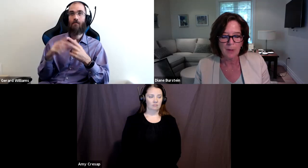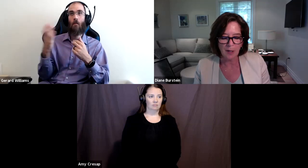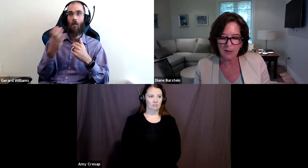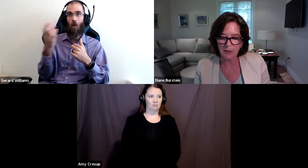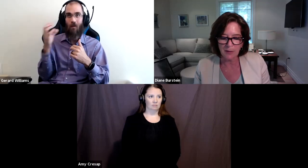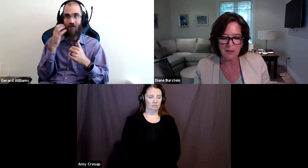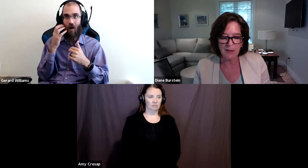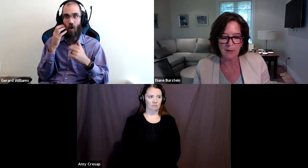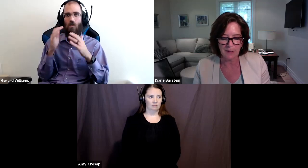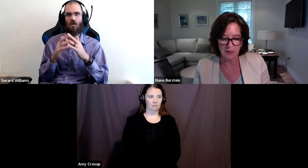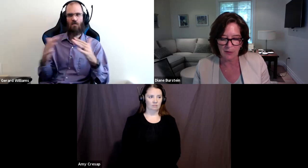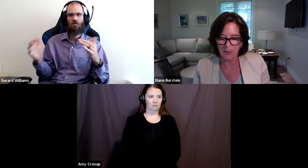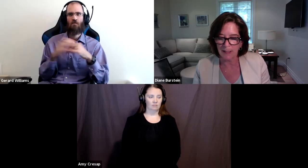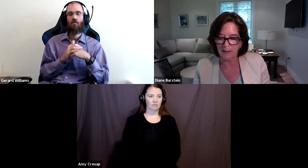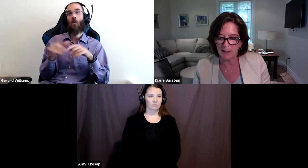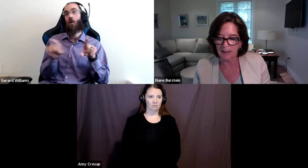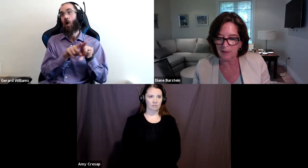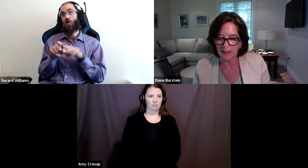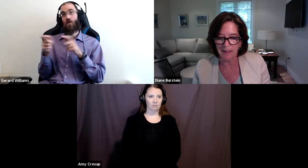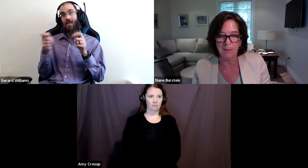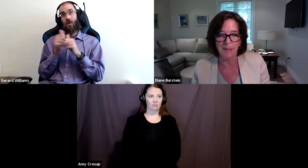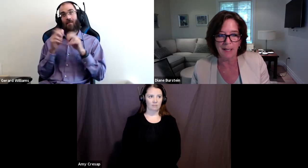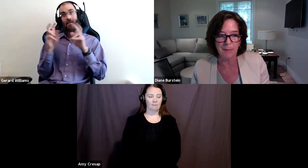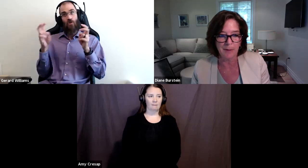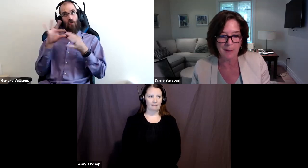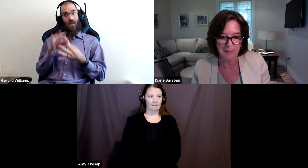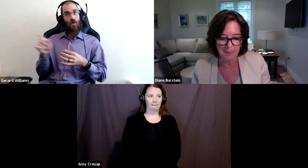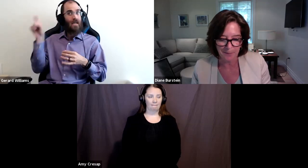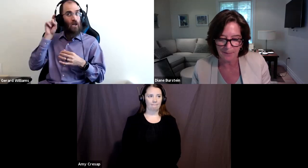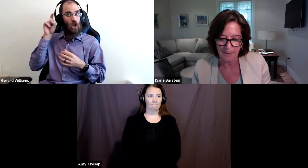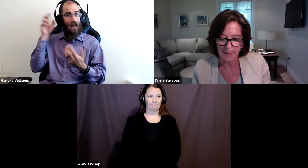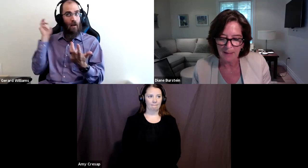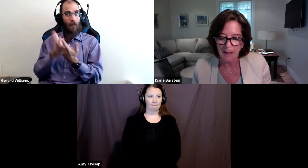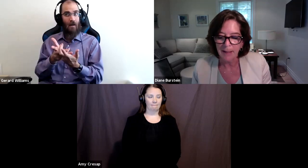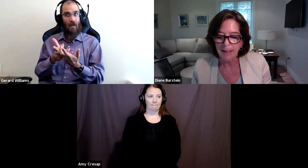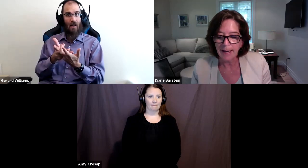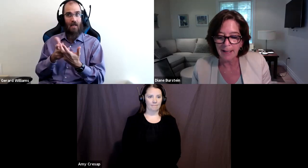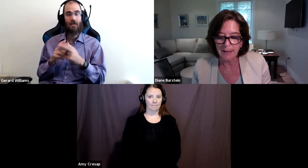We also deal with issues related to hearing aid compatibility.